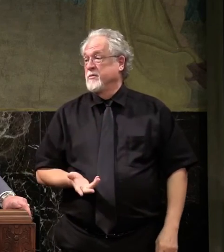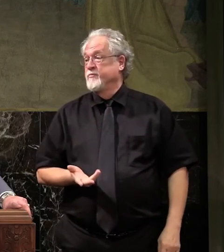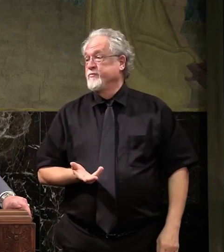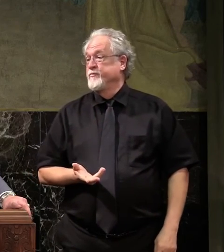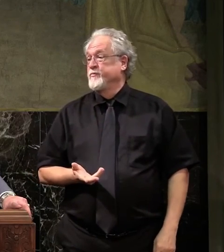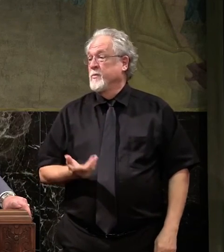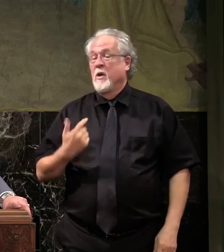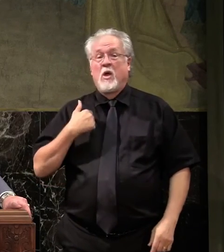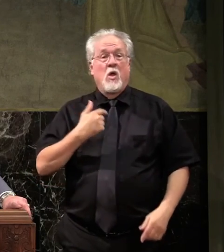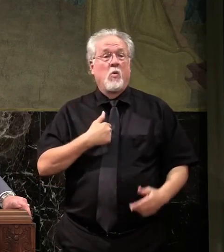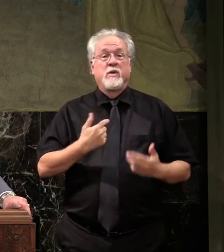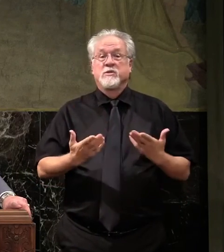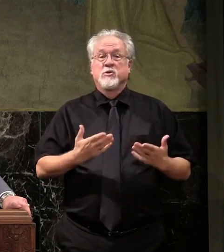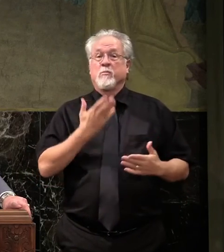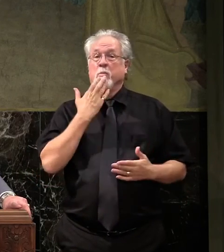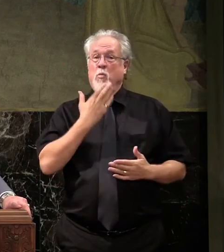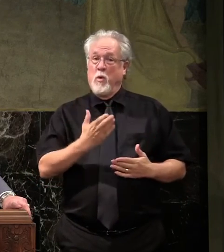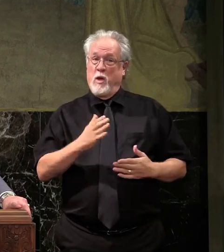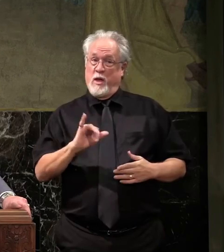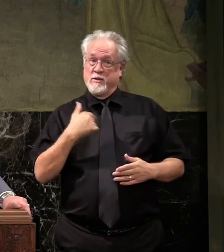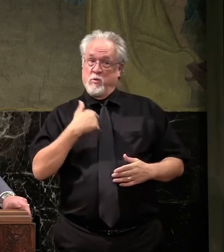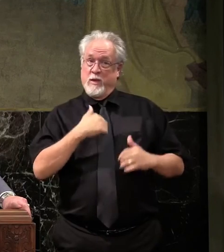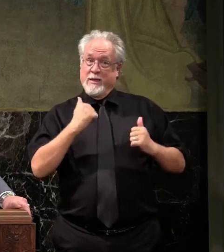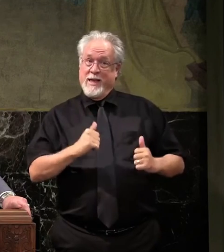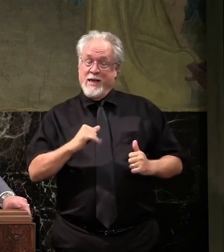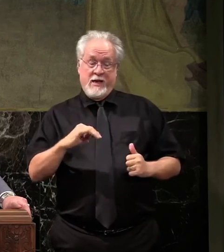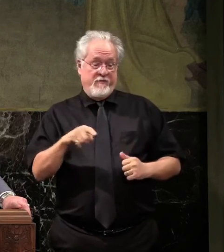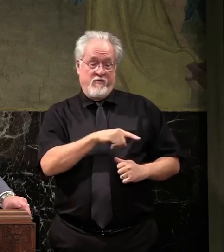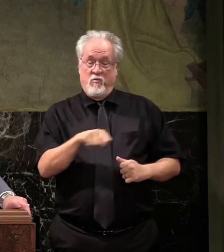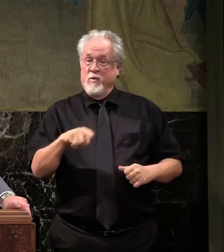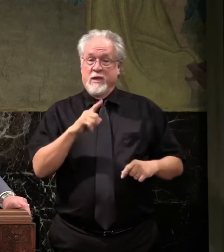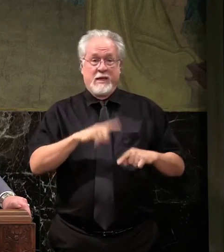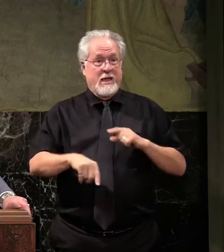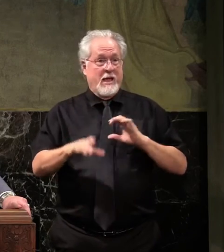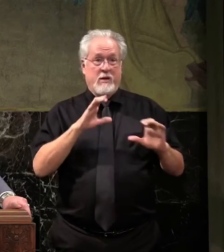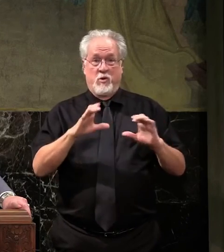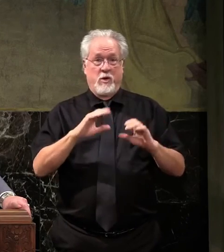don't serve them as well as we could if we are failing to communicate and work together